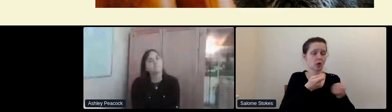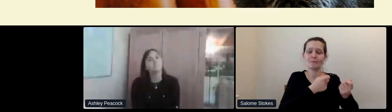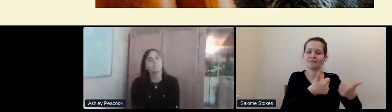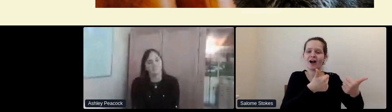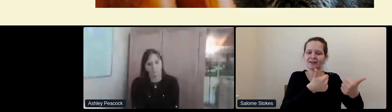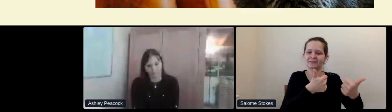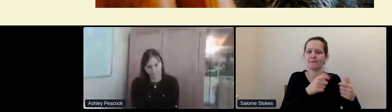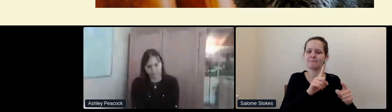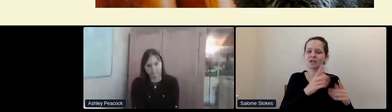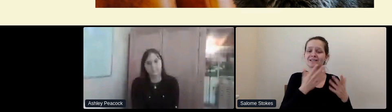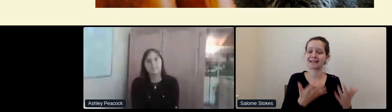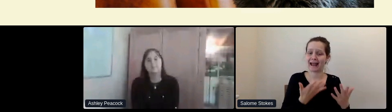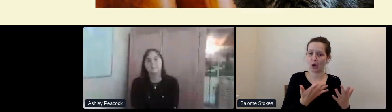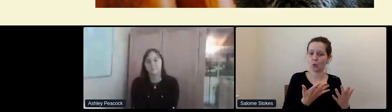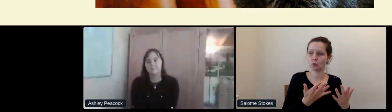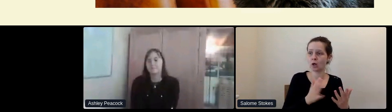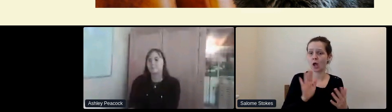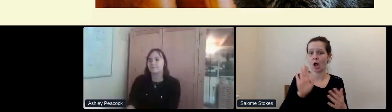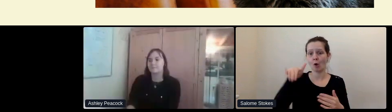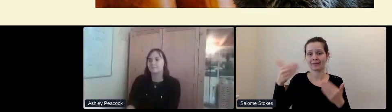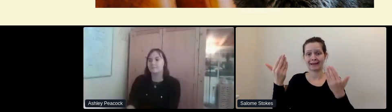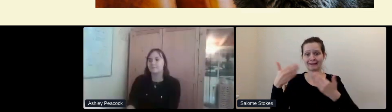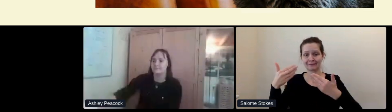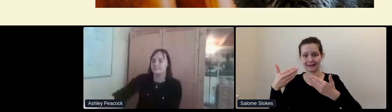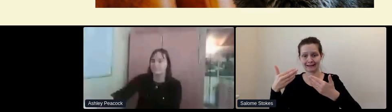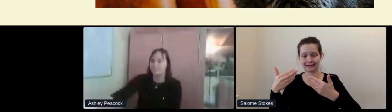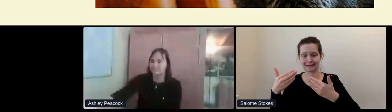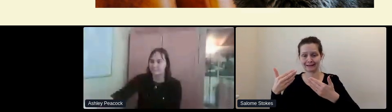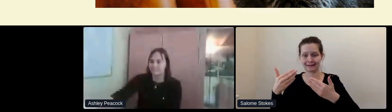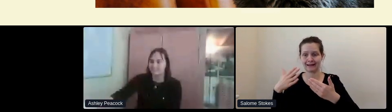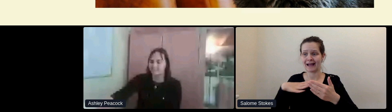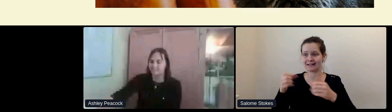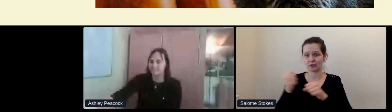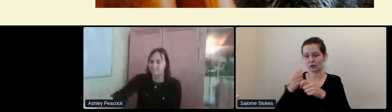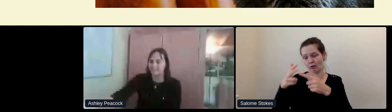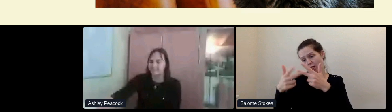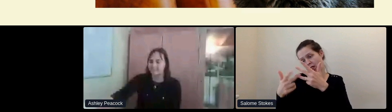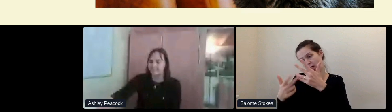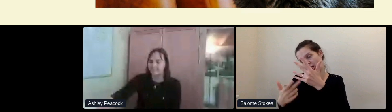more spoons and there's more forks in me because I have to do all of that stuff. So it's not that my